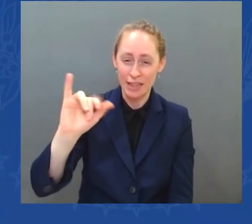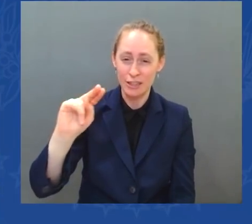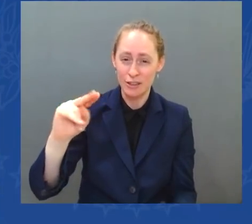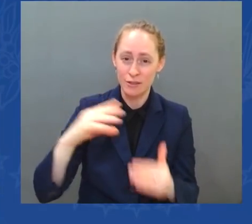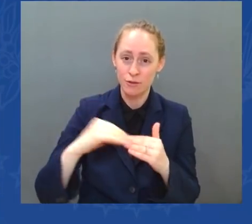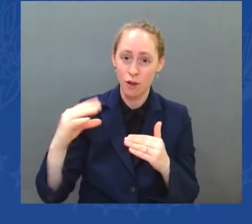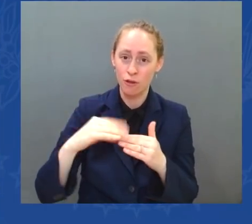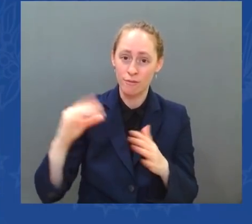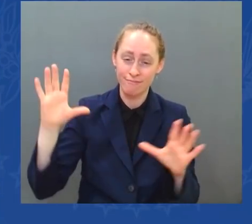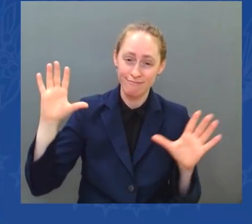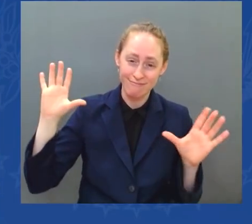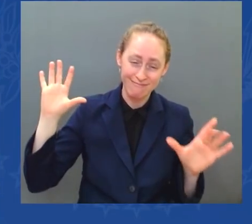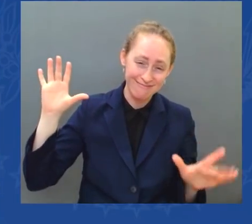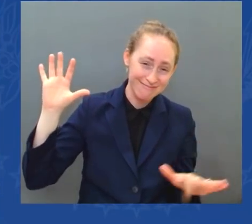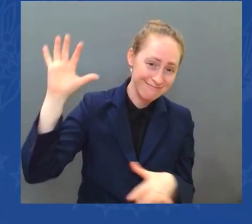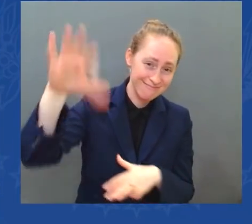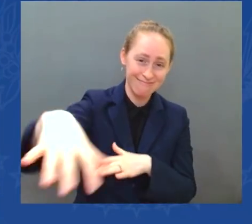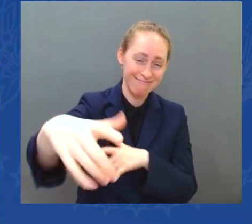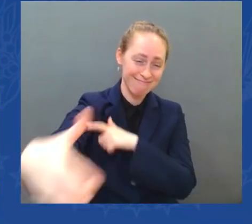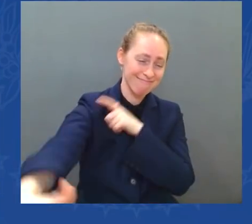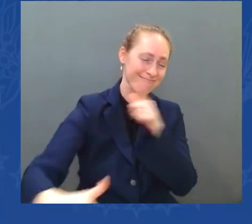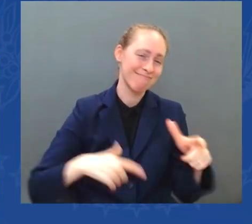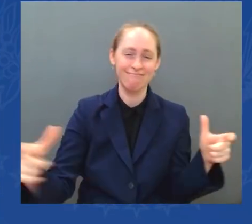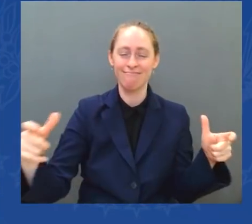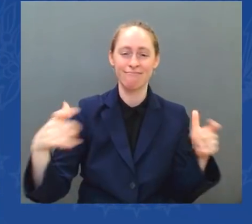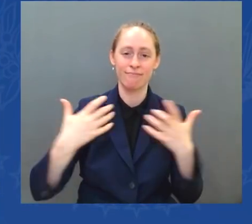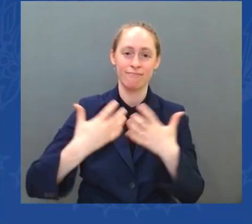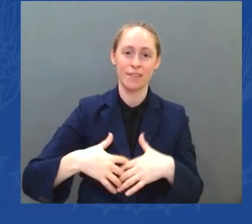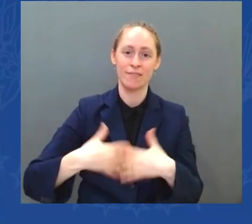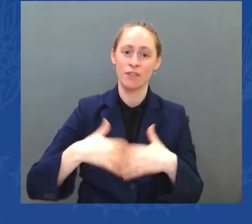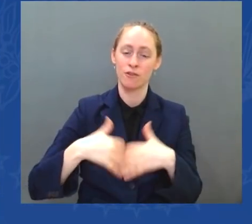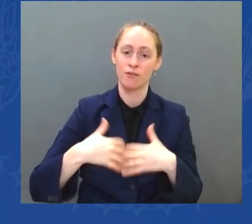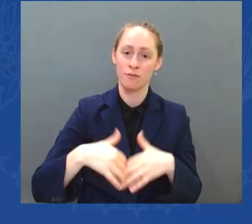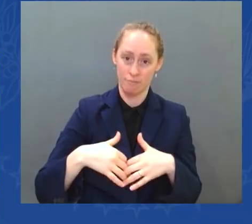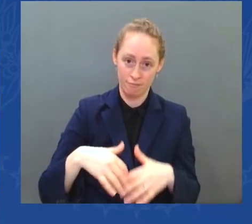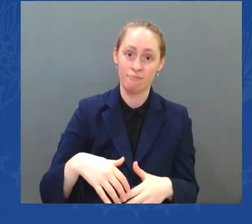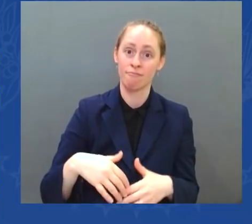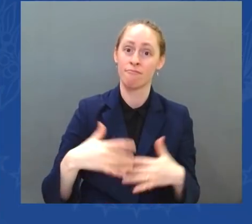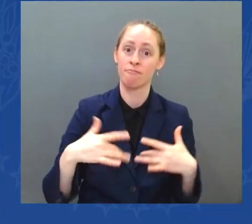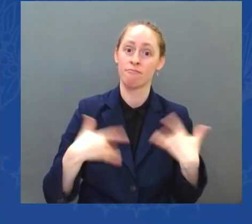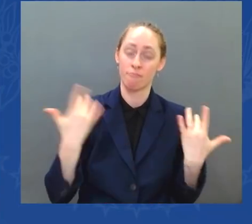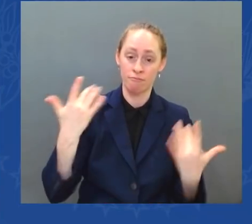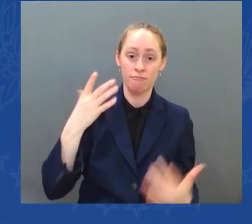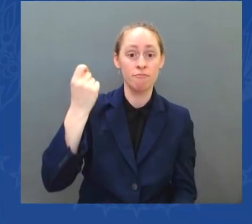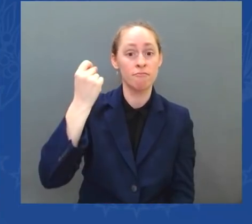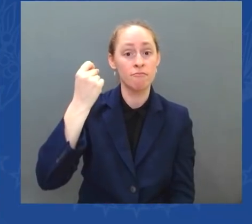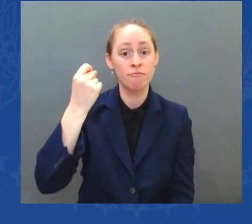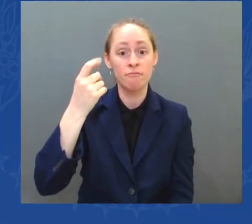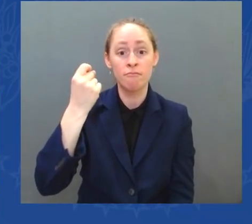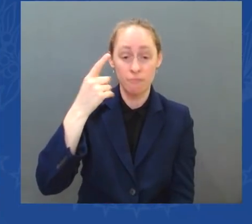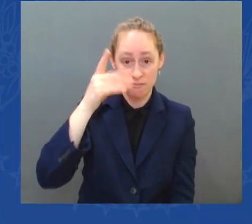about the size of a fingertip. And guess what? Every advancement is because of us.